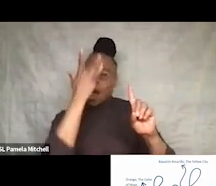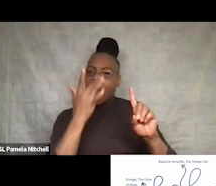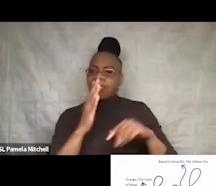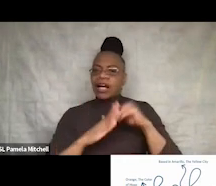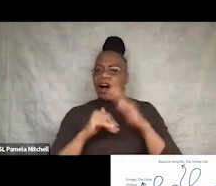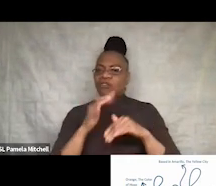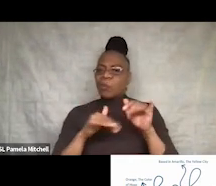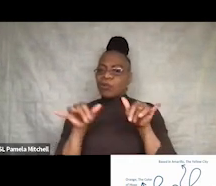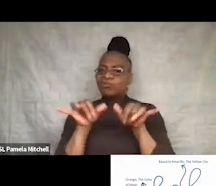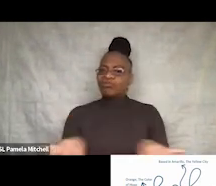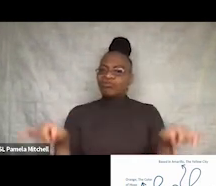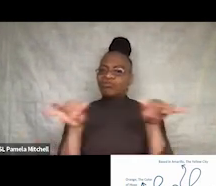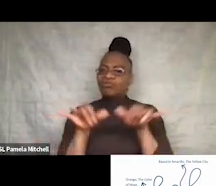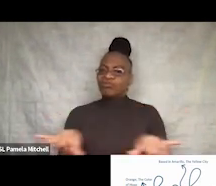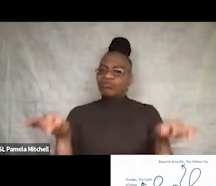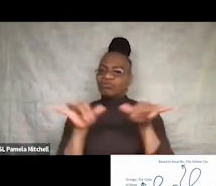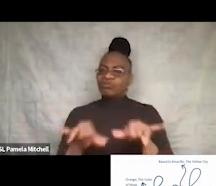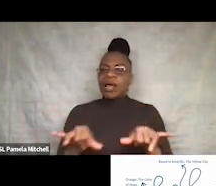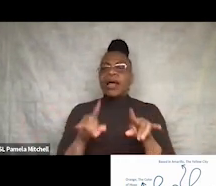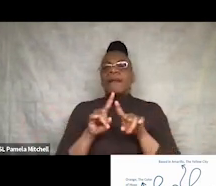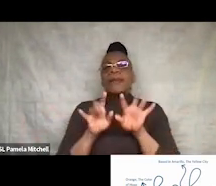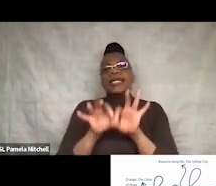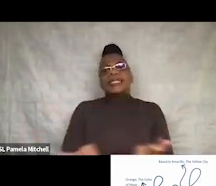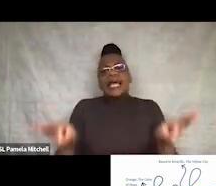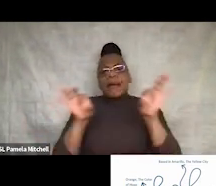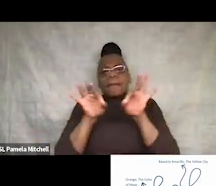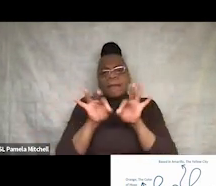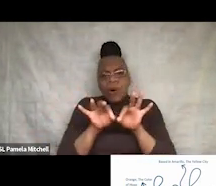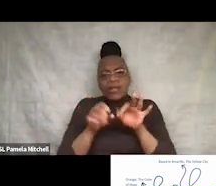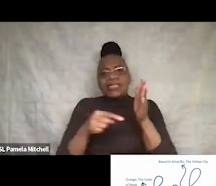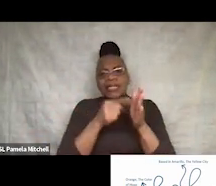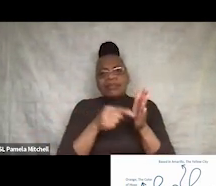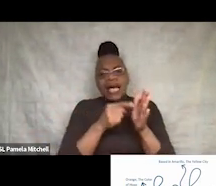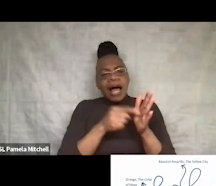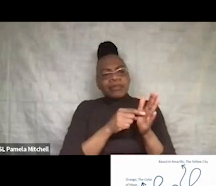And so, it's important to sometimes move on from those folks that aren't ready,